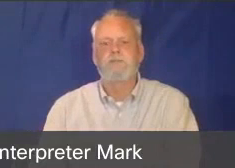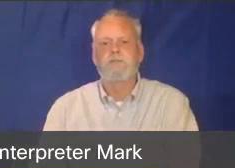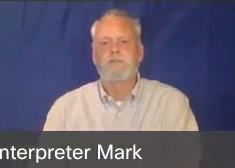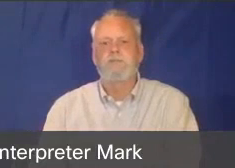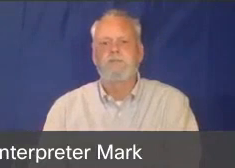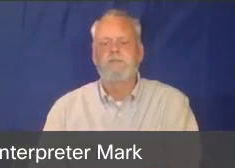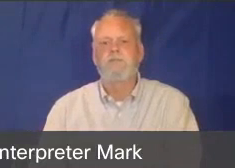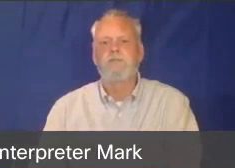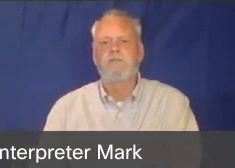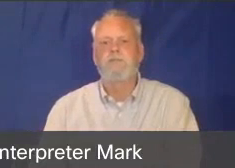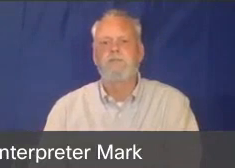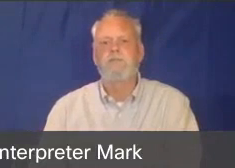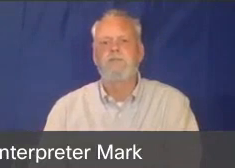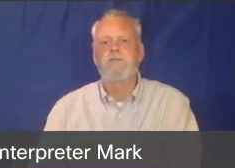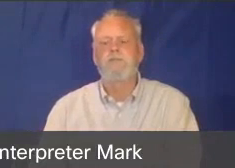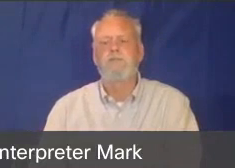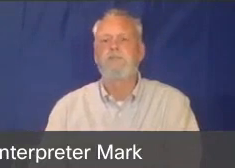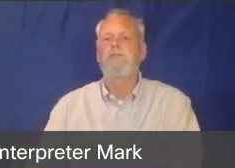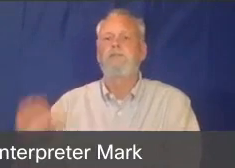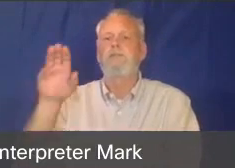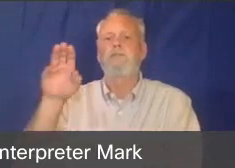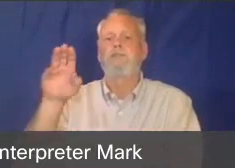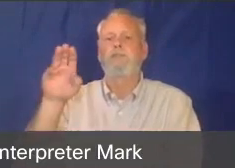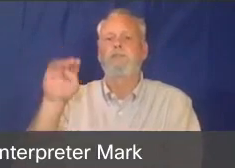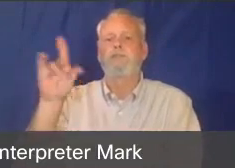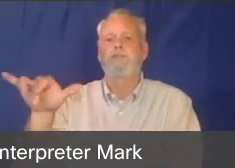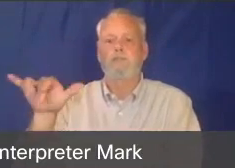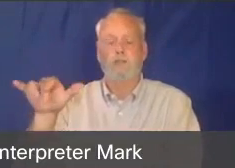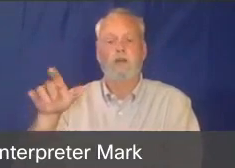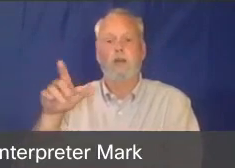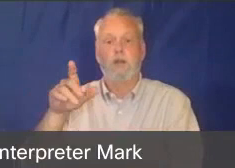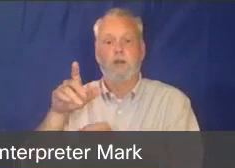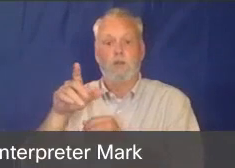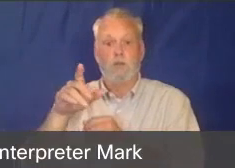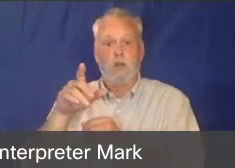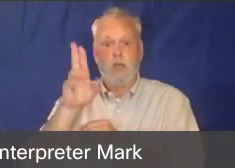Are we Molly? Are we able to unmute Garrett again? I think he had a question.